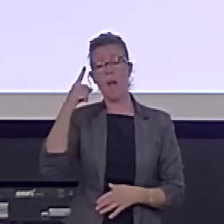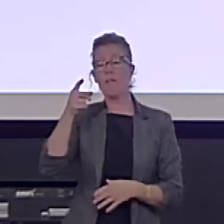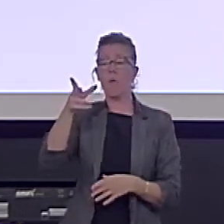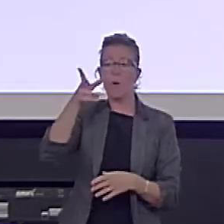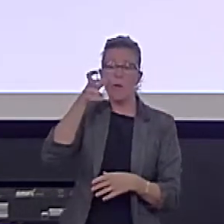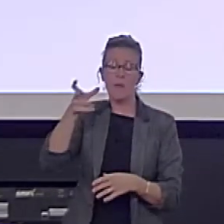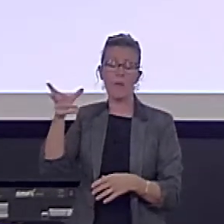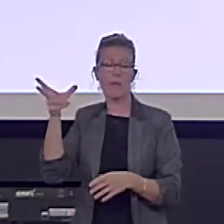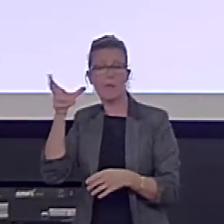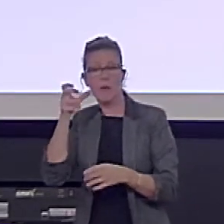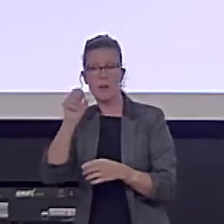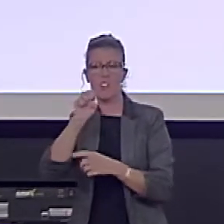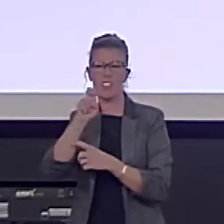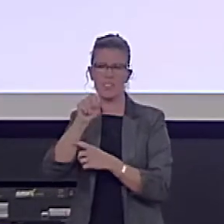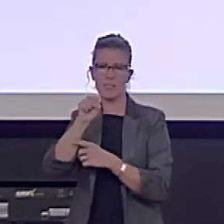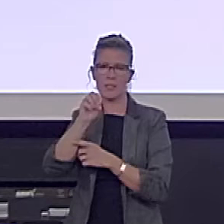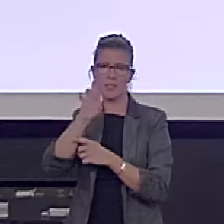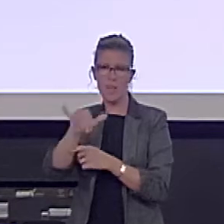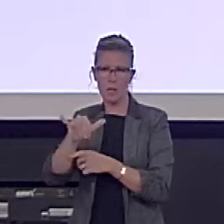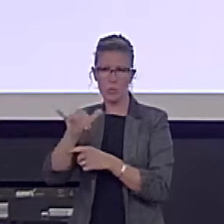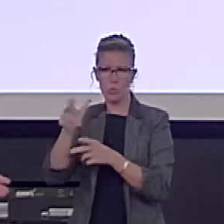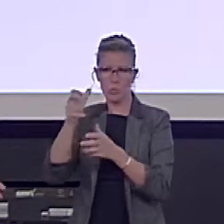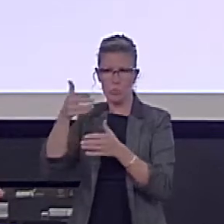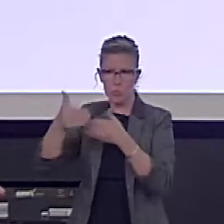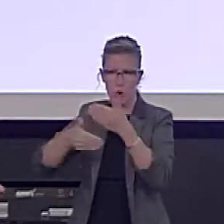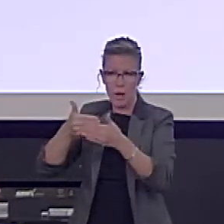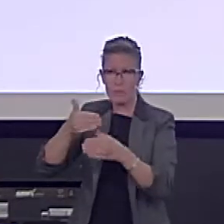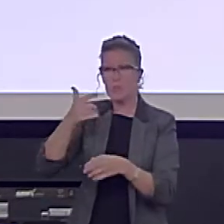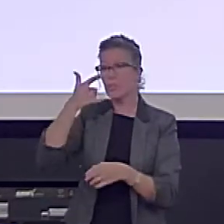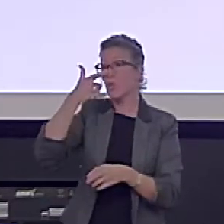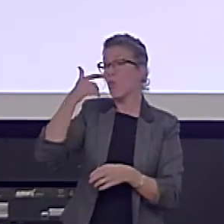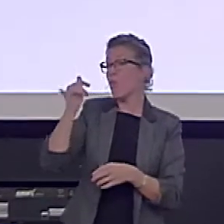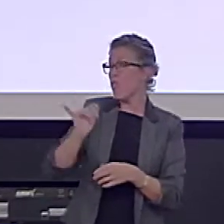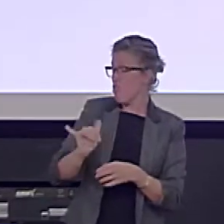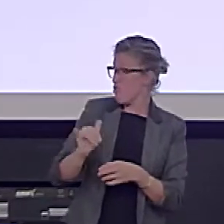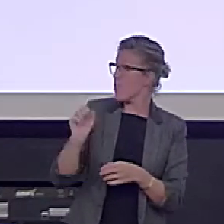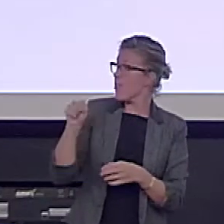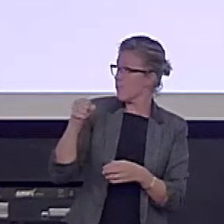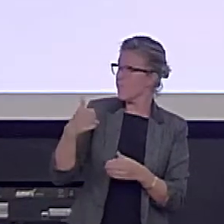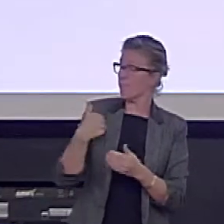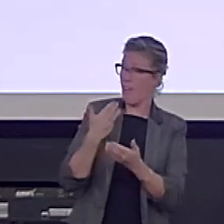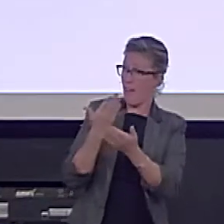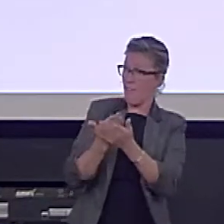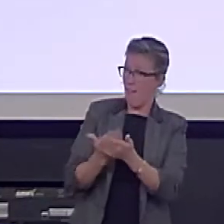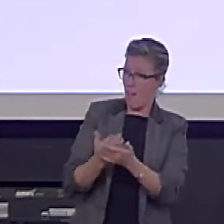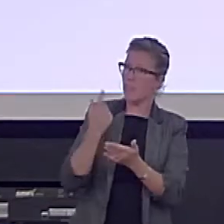auditory and visual processes, there seems to be evidence for sensitive periods.